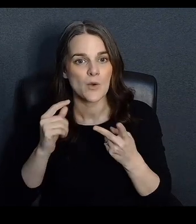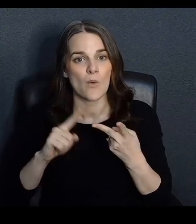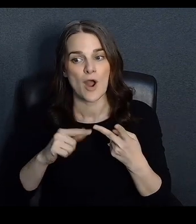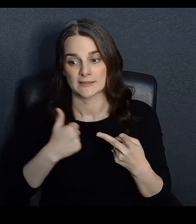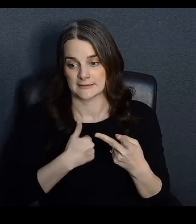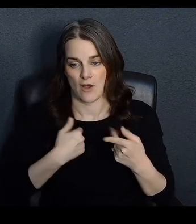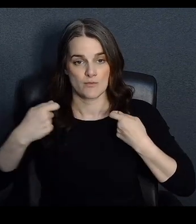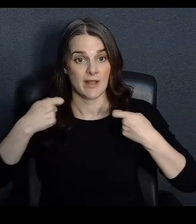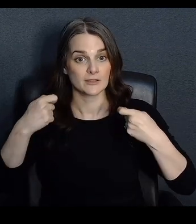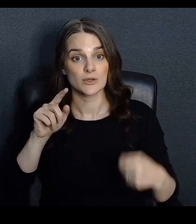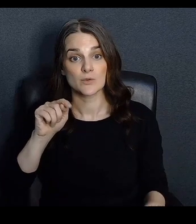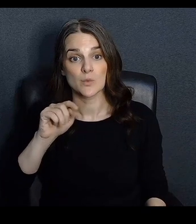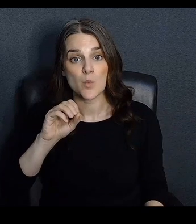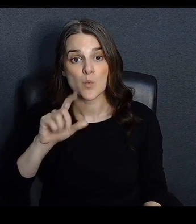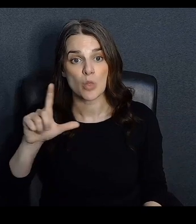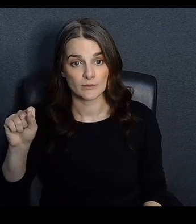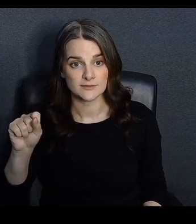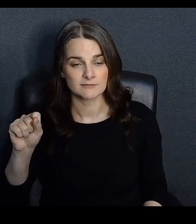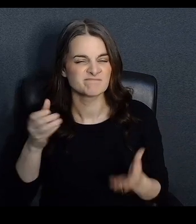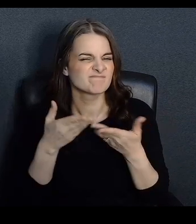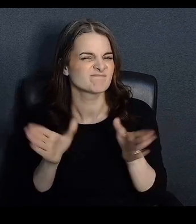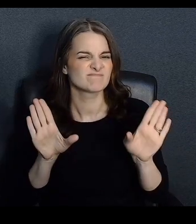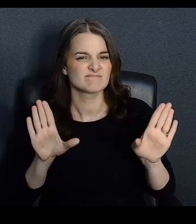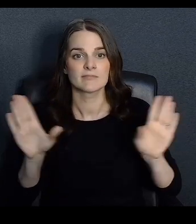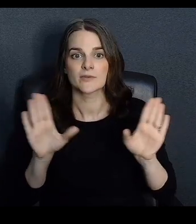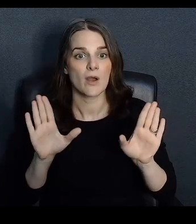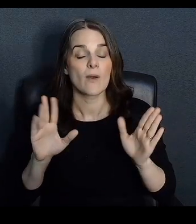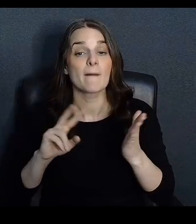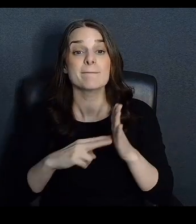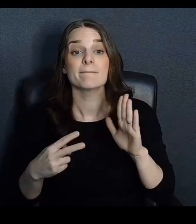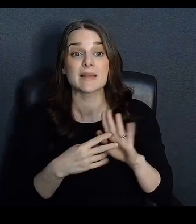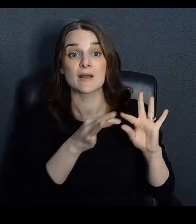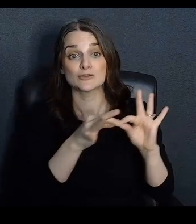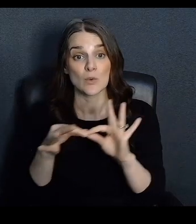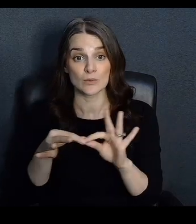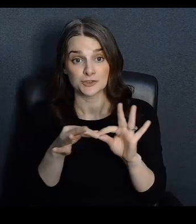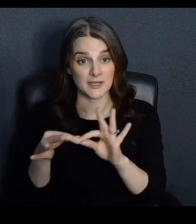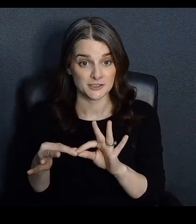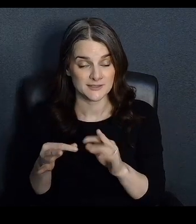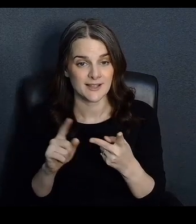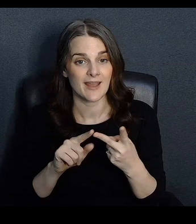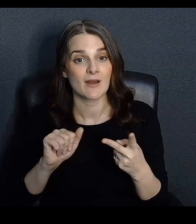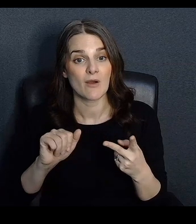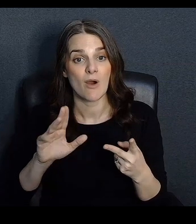in kind of the broader sense. What I'm looking for here are associations and automations.